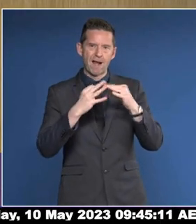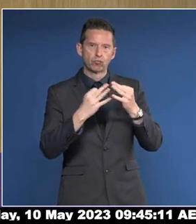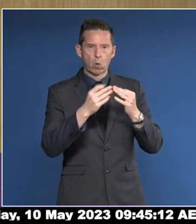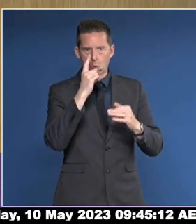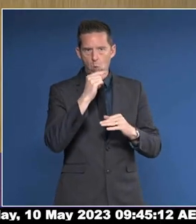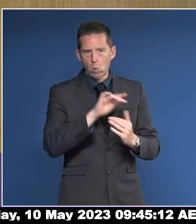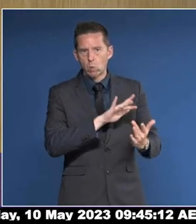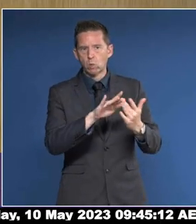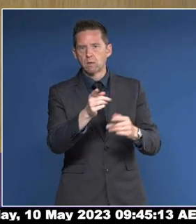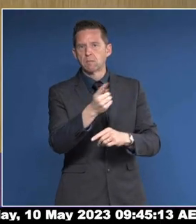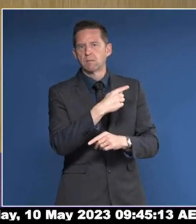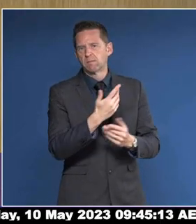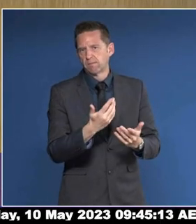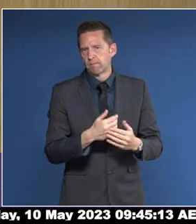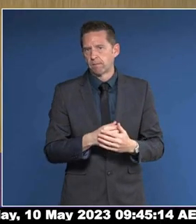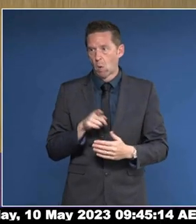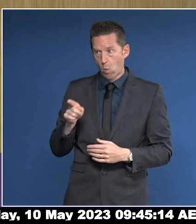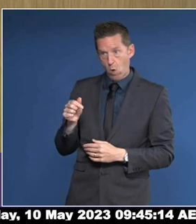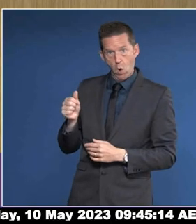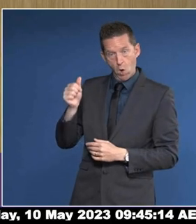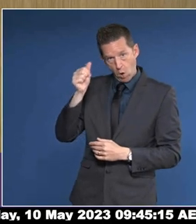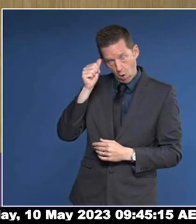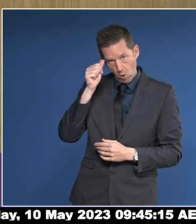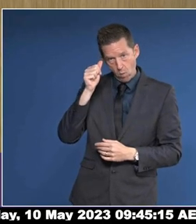And you know there's no requirement to participate in the NDIS?